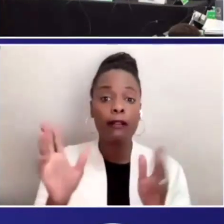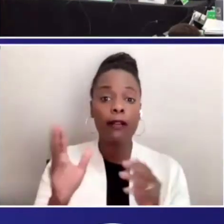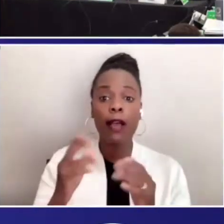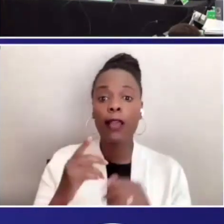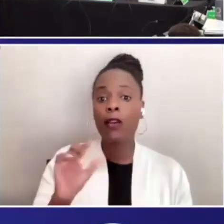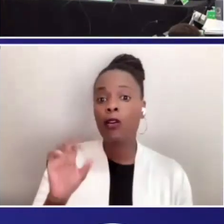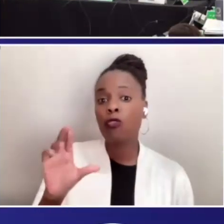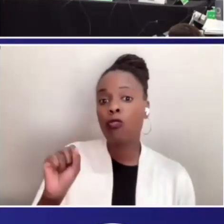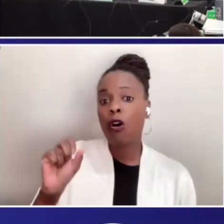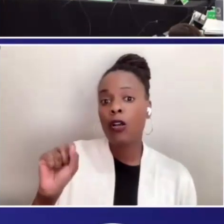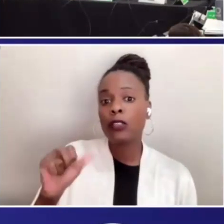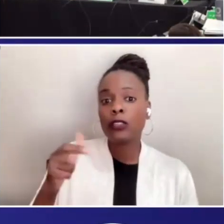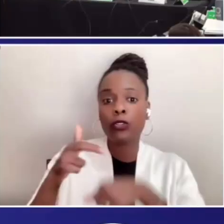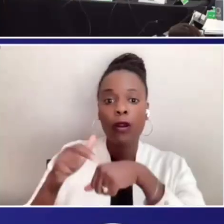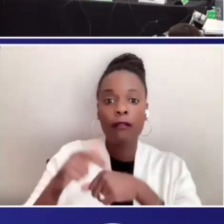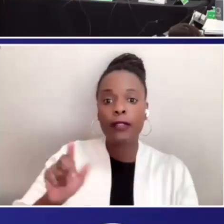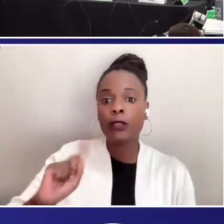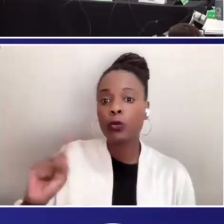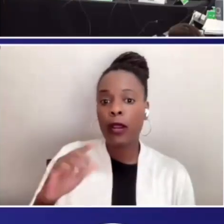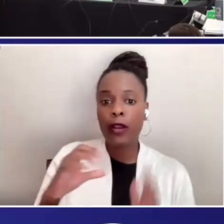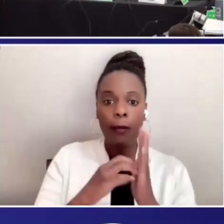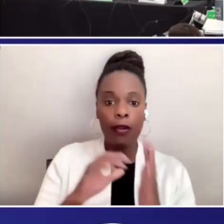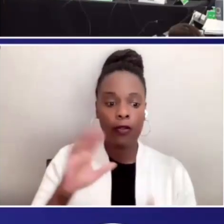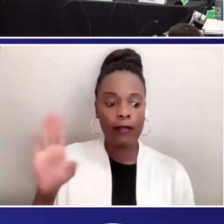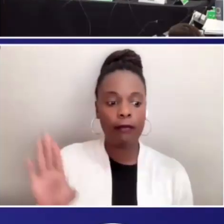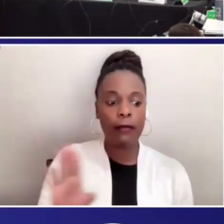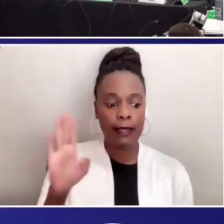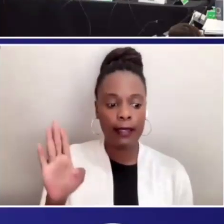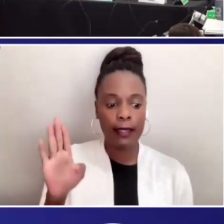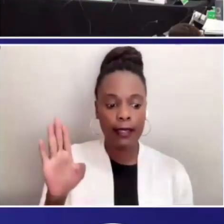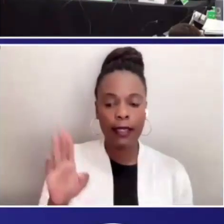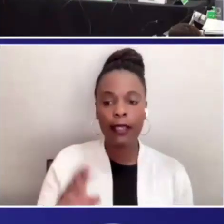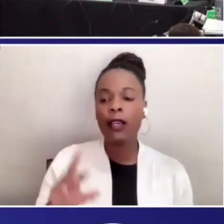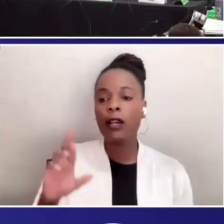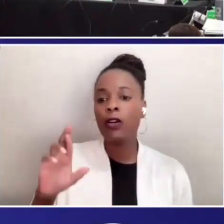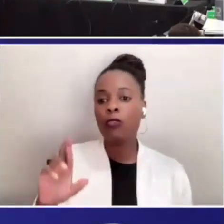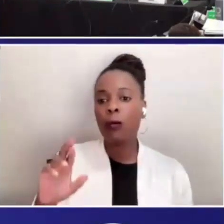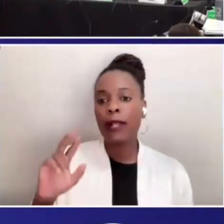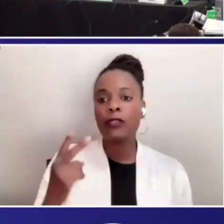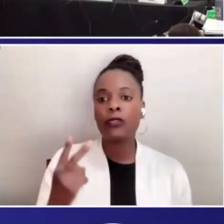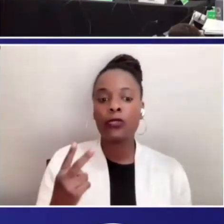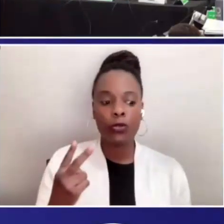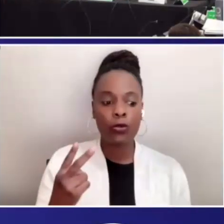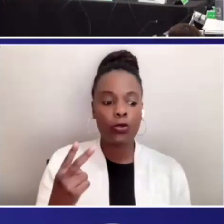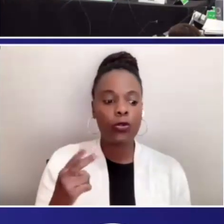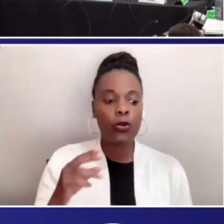paragraph (b), Romanette two, we've added for Direct Loans made before